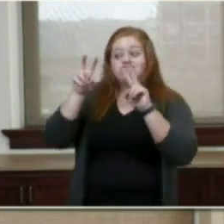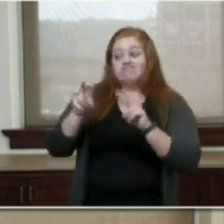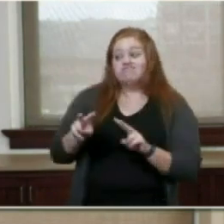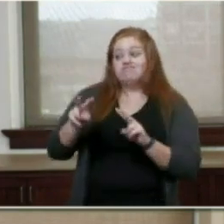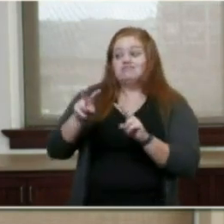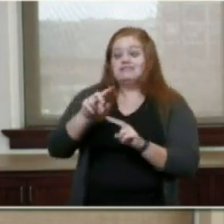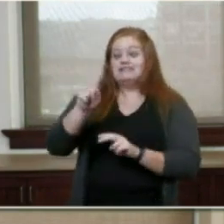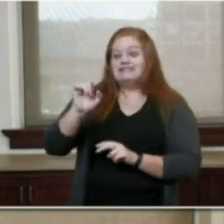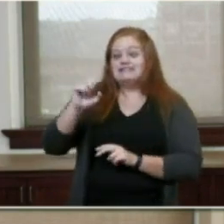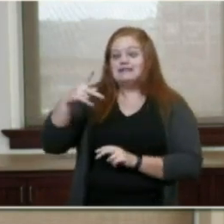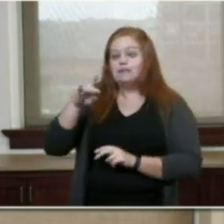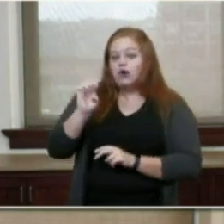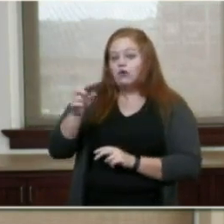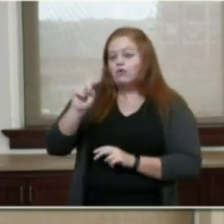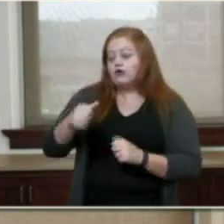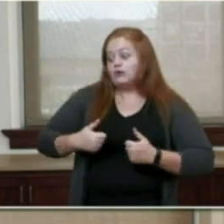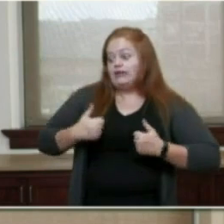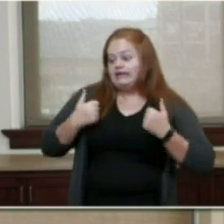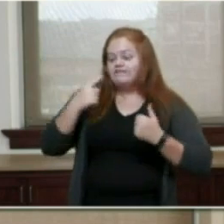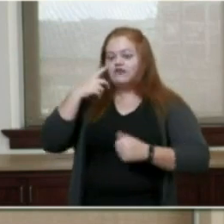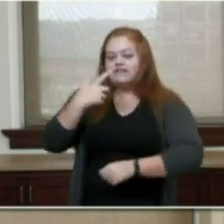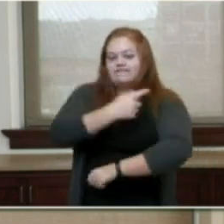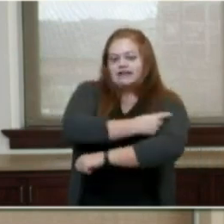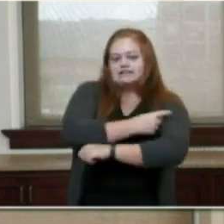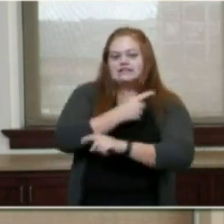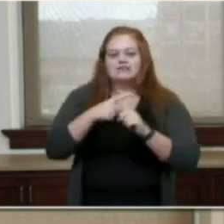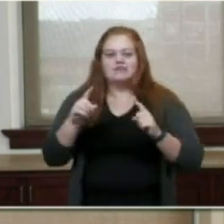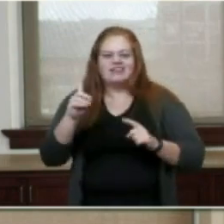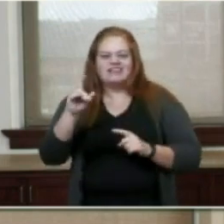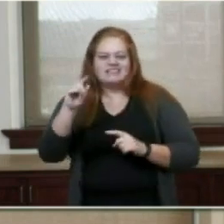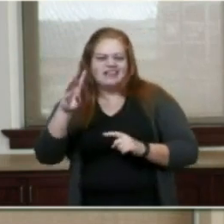code. But again, the data are still being cleaned and and really not ready